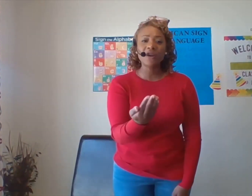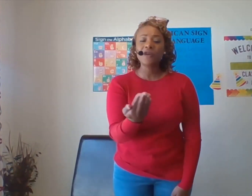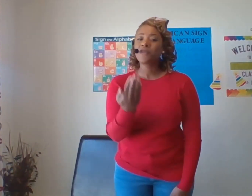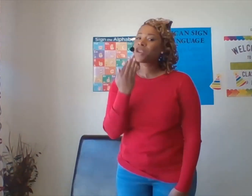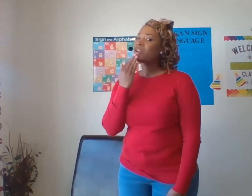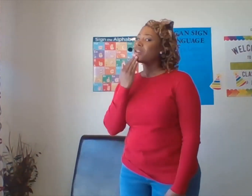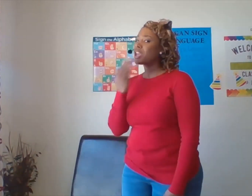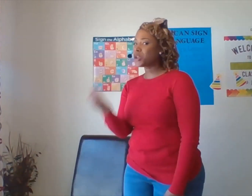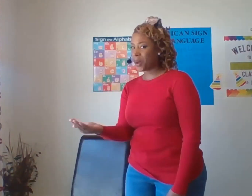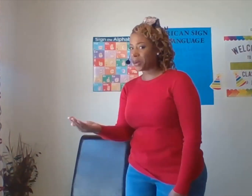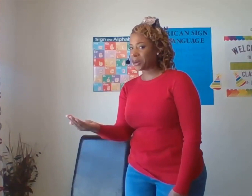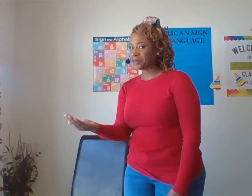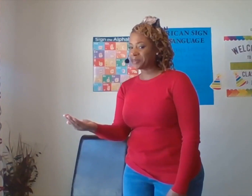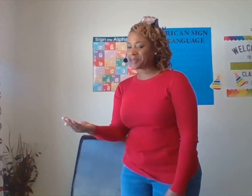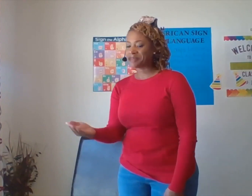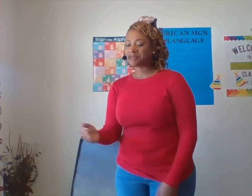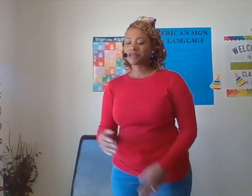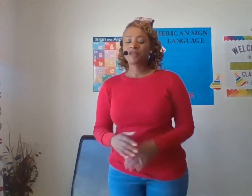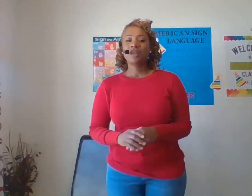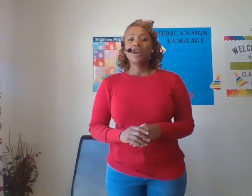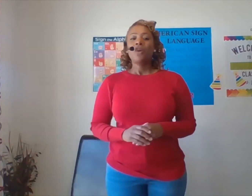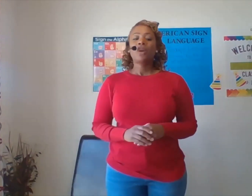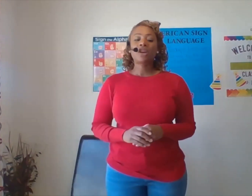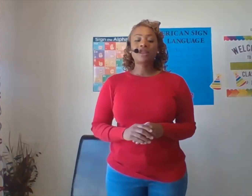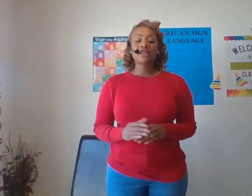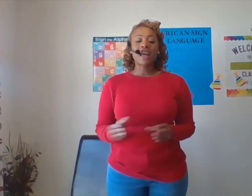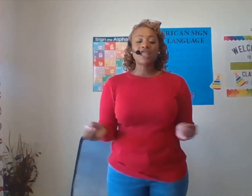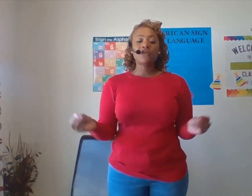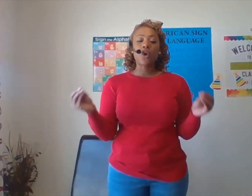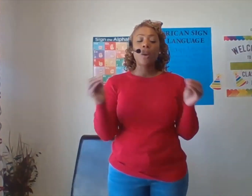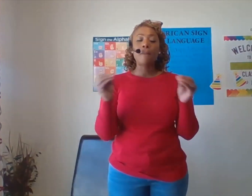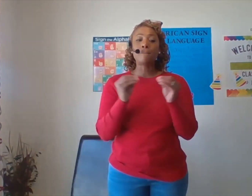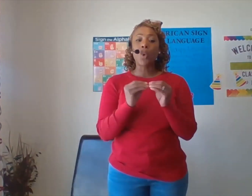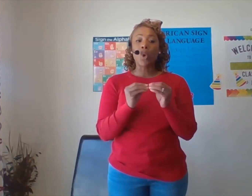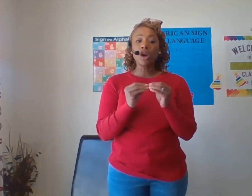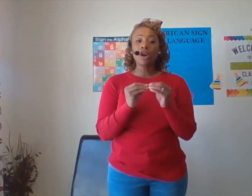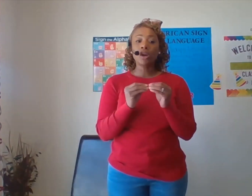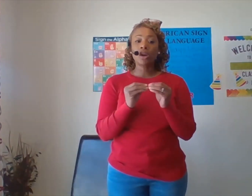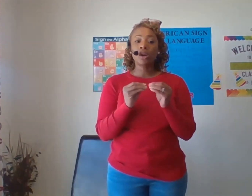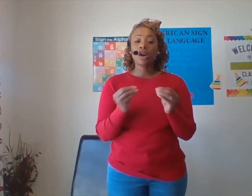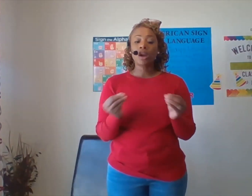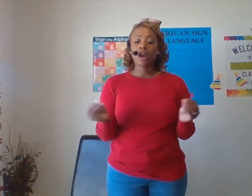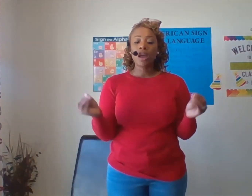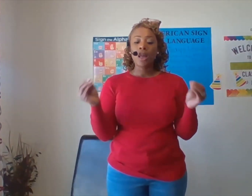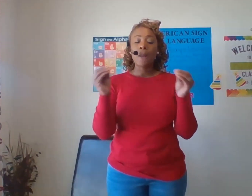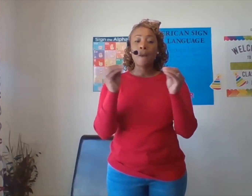and you're welcome we learned the signs for more